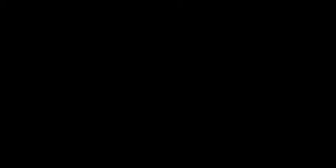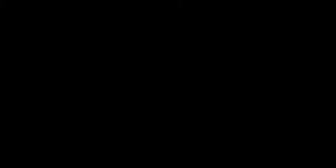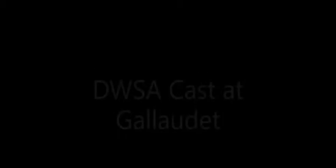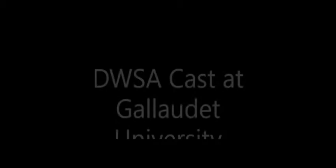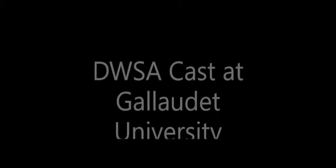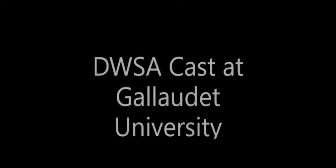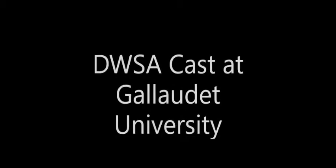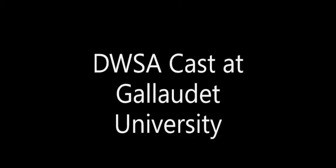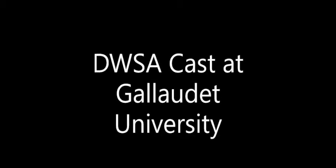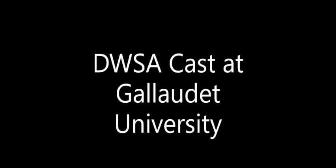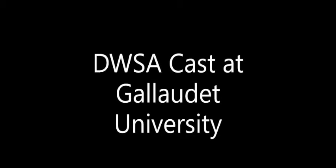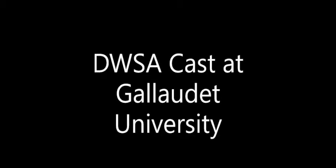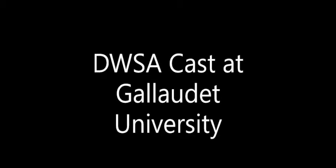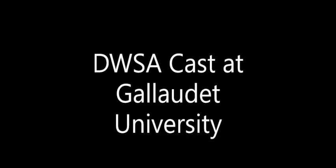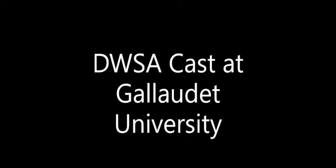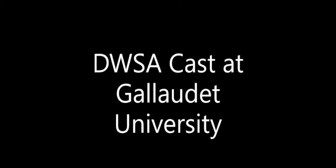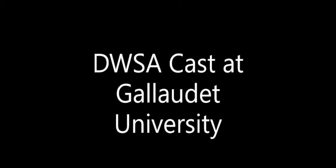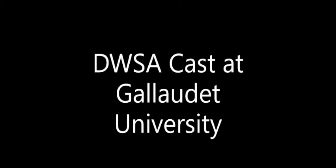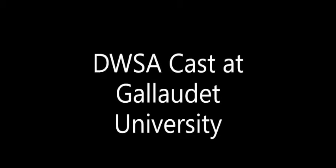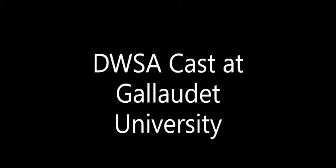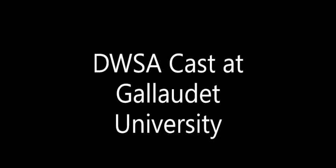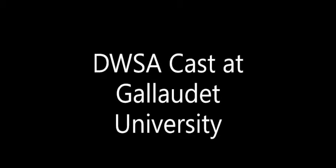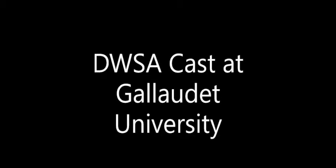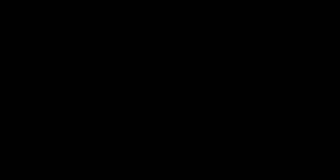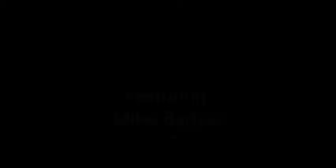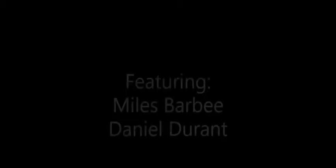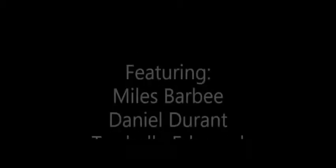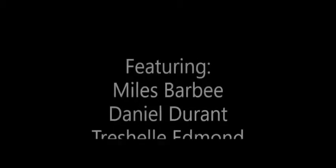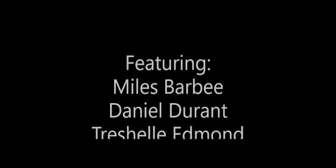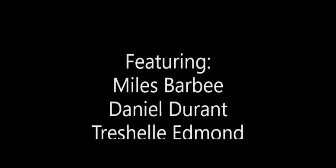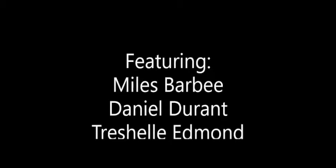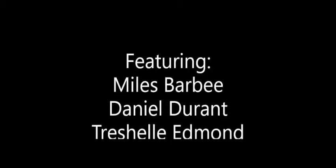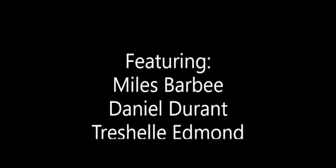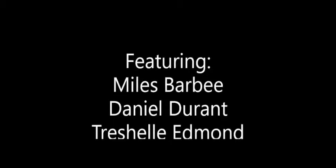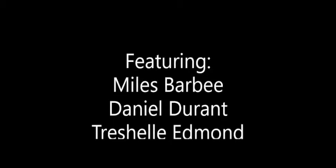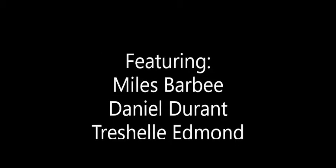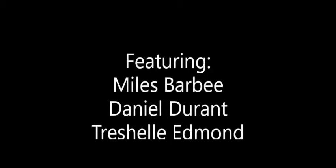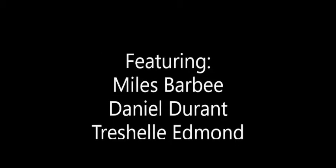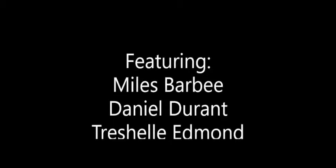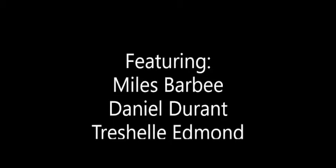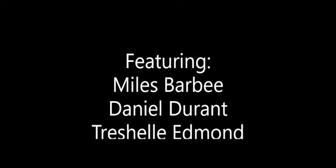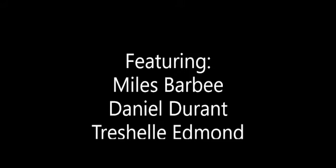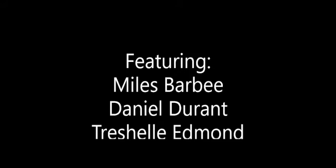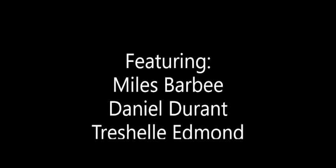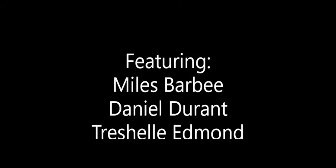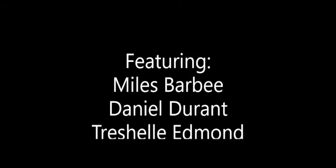~Hi DWSA [CC] Videos here, the following captions are based on~ ~what I hear the interpreter saying.~